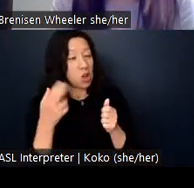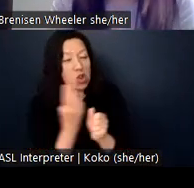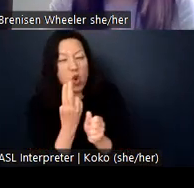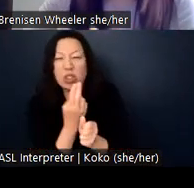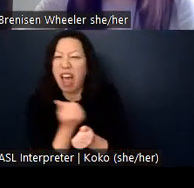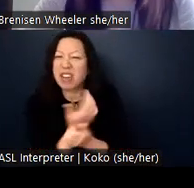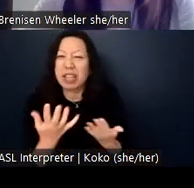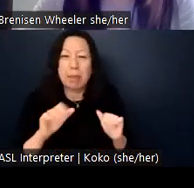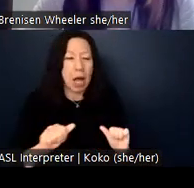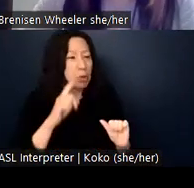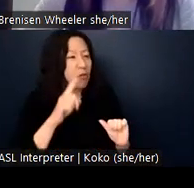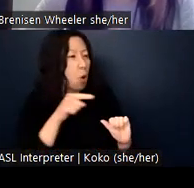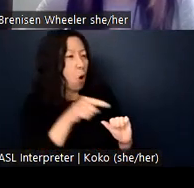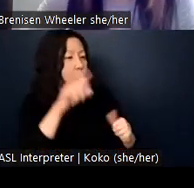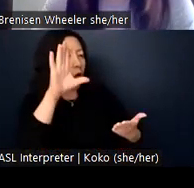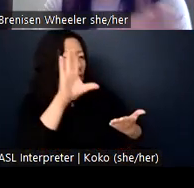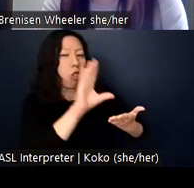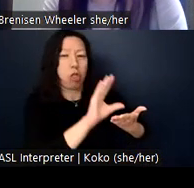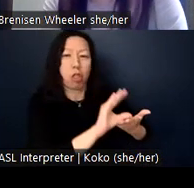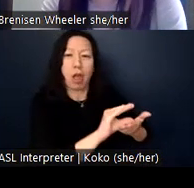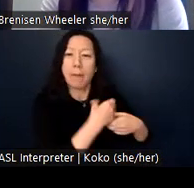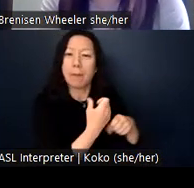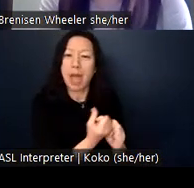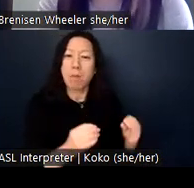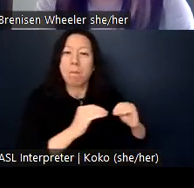hostile. 12:16:18 In 1970 S. When our organization